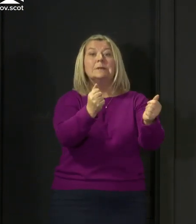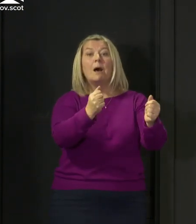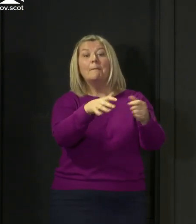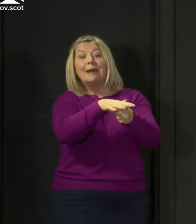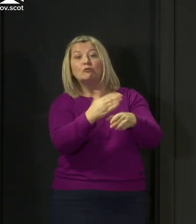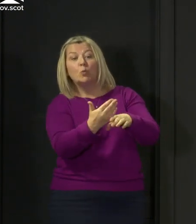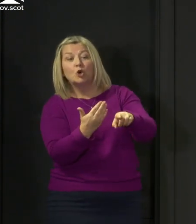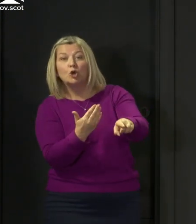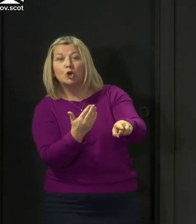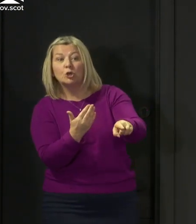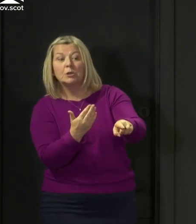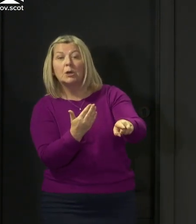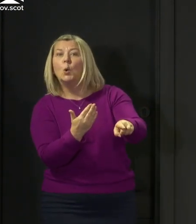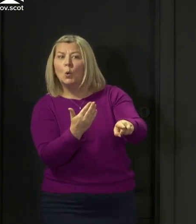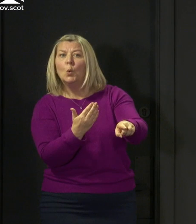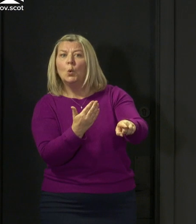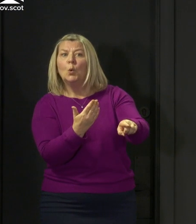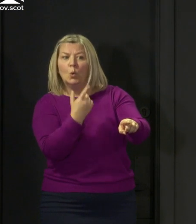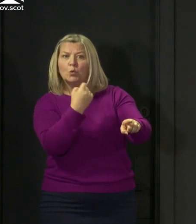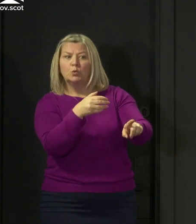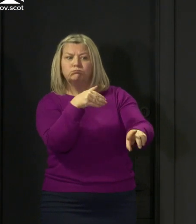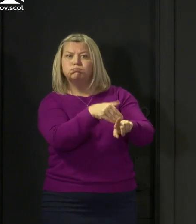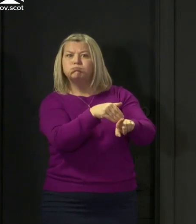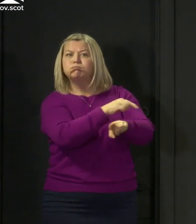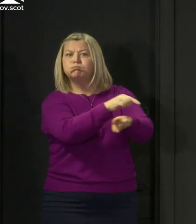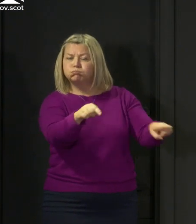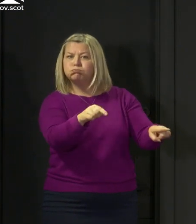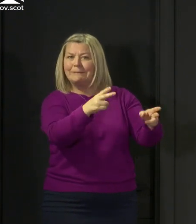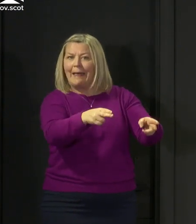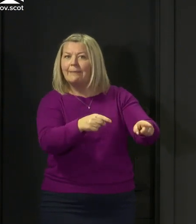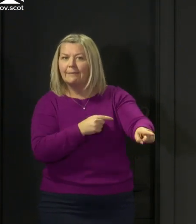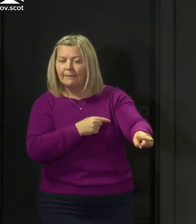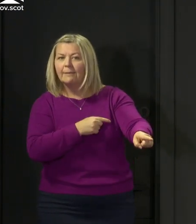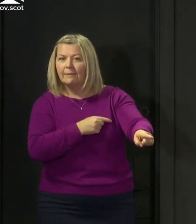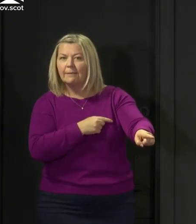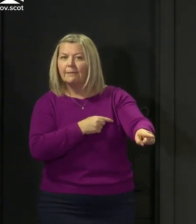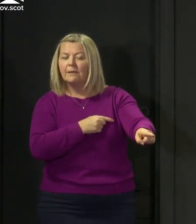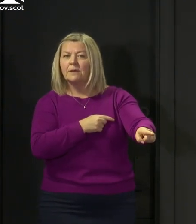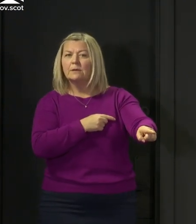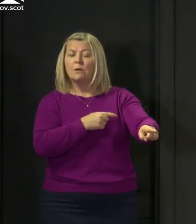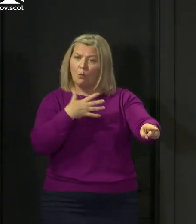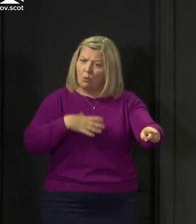know that the impact of this virus has been greater, before we can be sure, and persuade